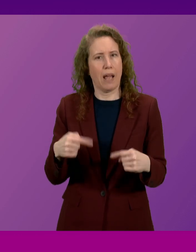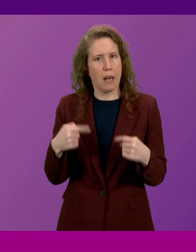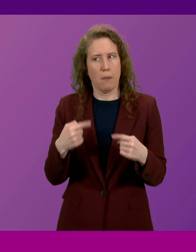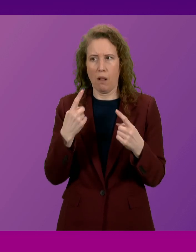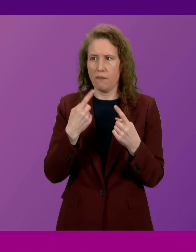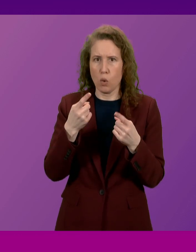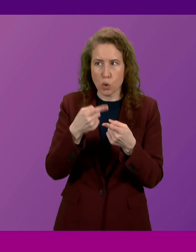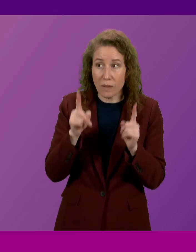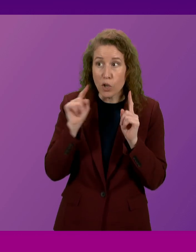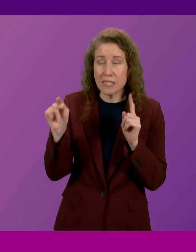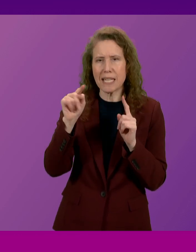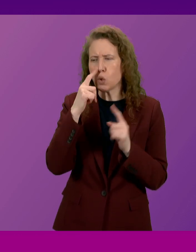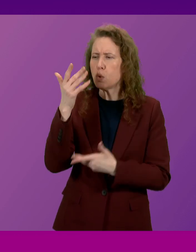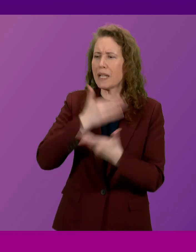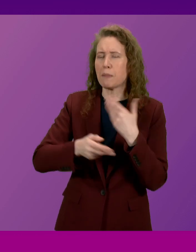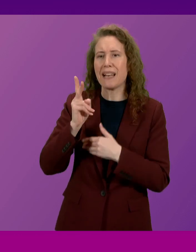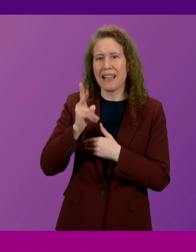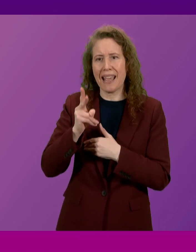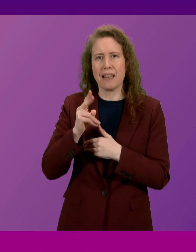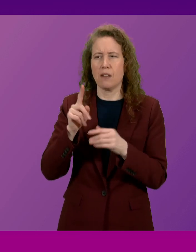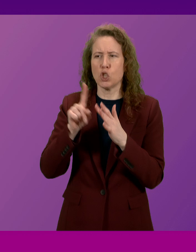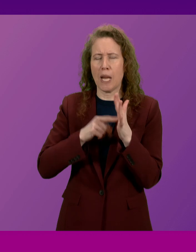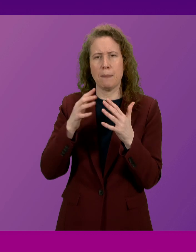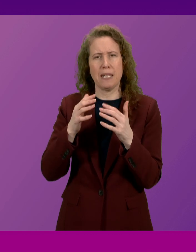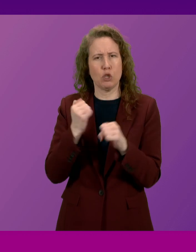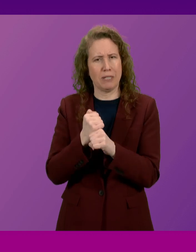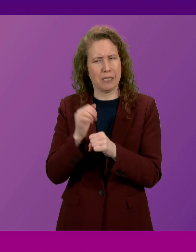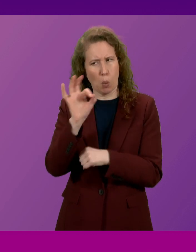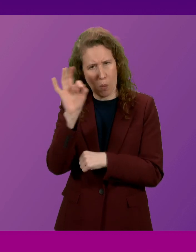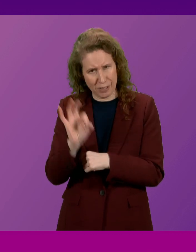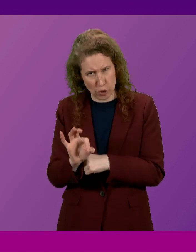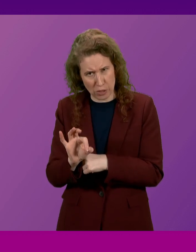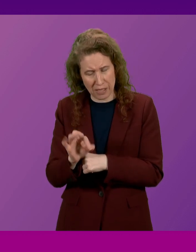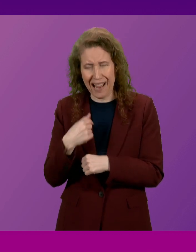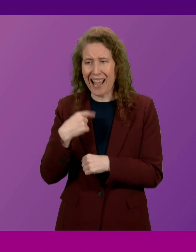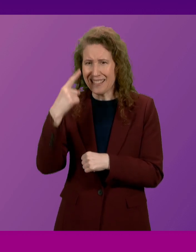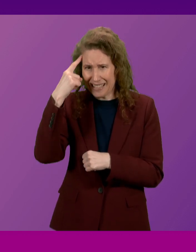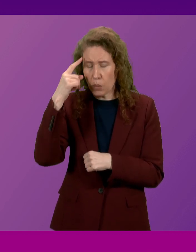I ask him to look again at the substance of Jamie Greene’s question. There needs to be cross-party